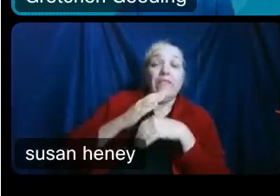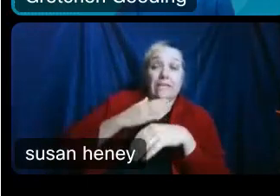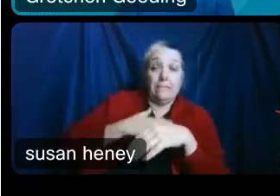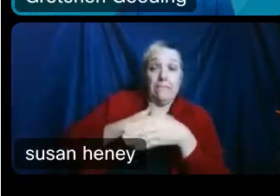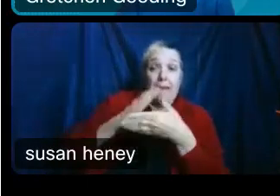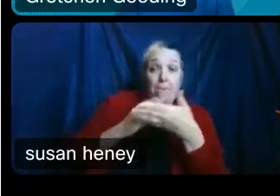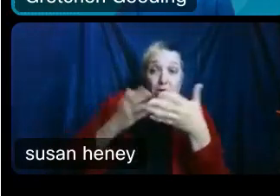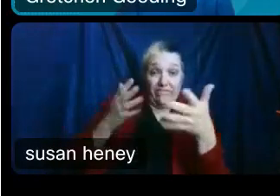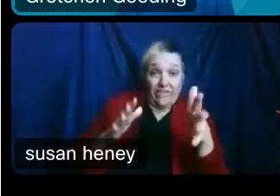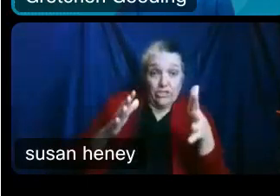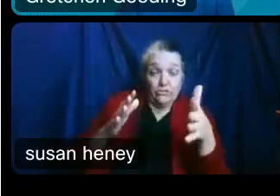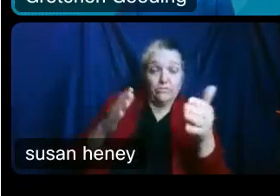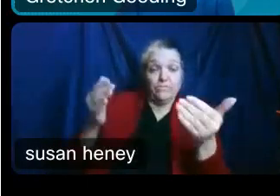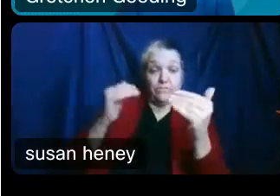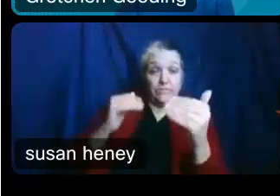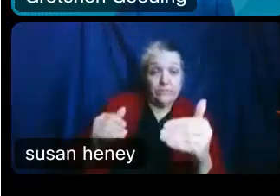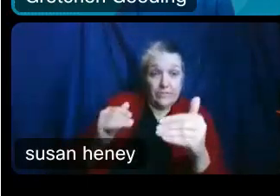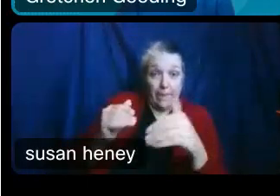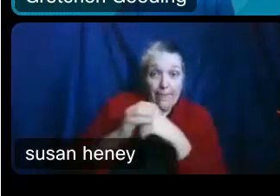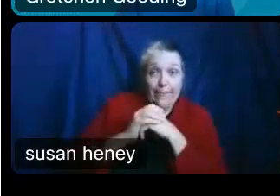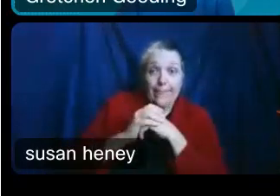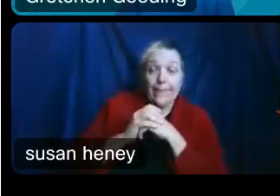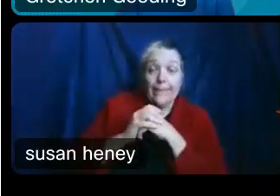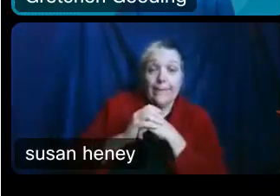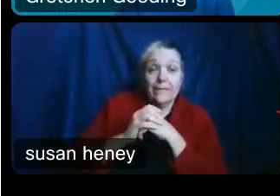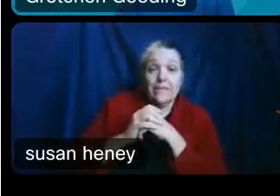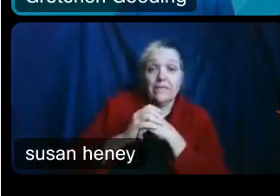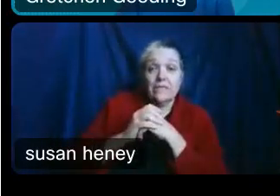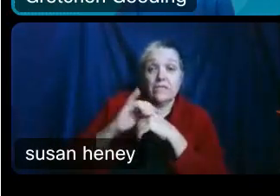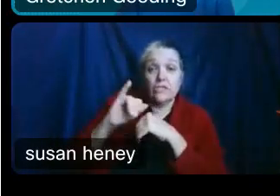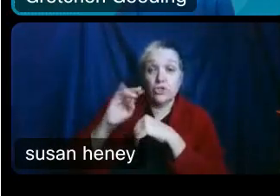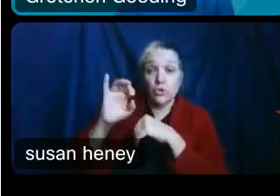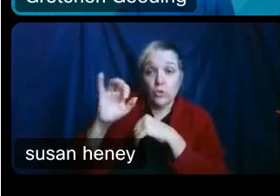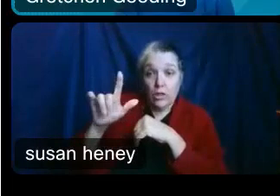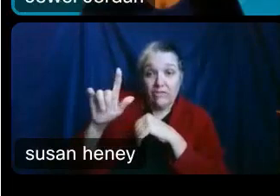webinar. And I will turn it back over to Jewel to start the Q&A session.